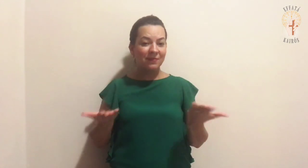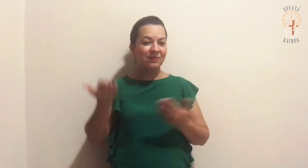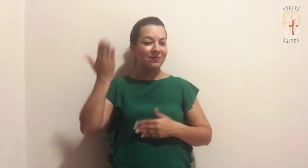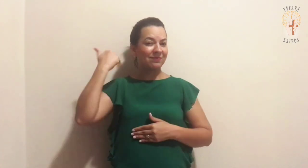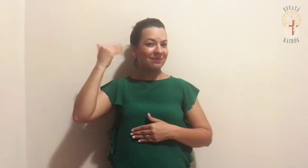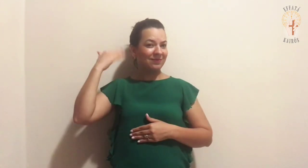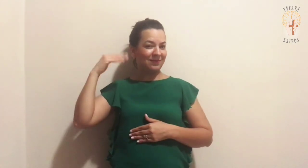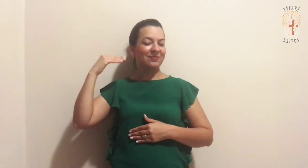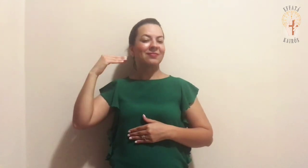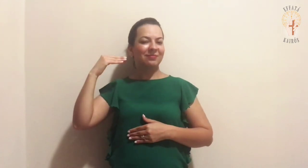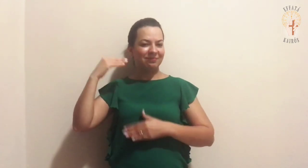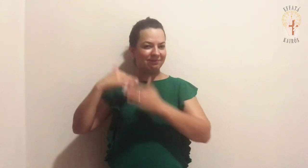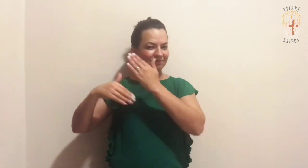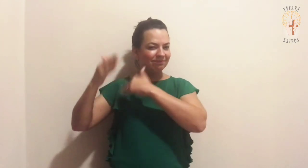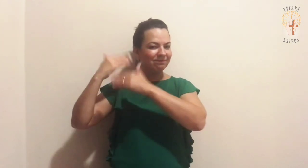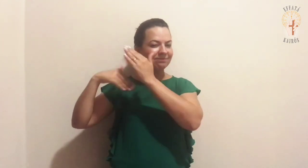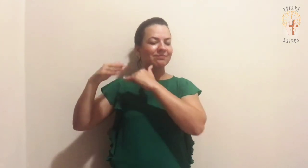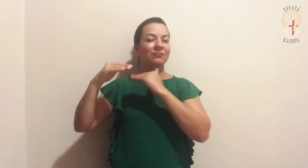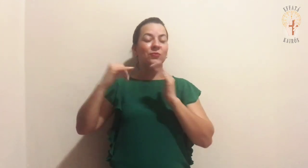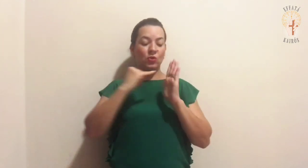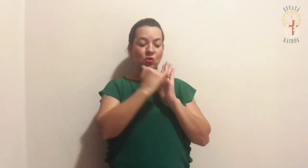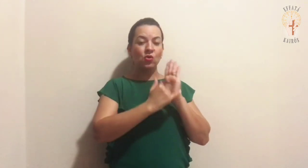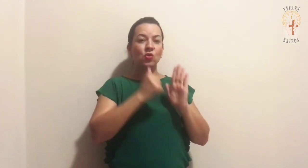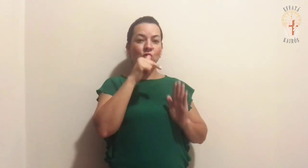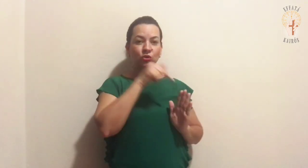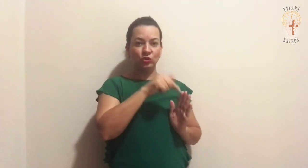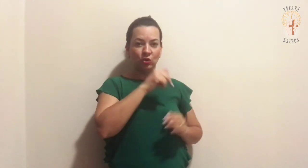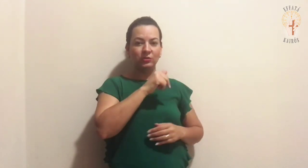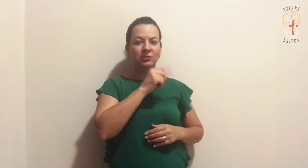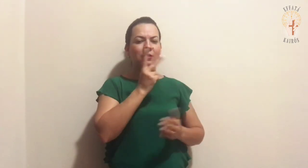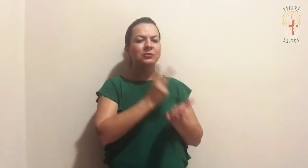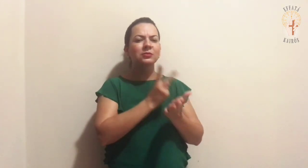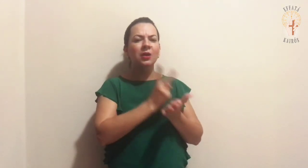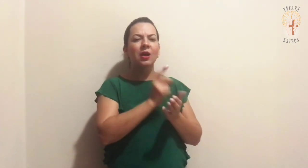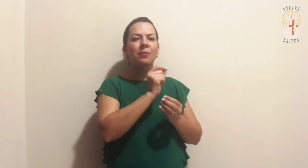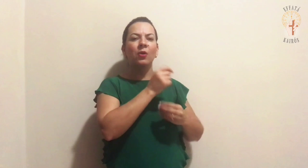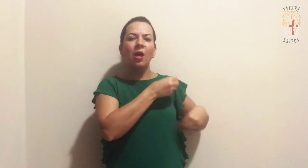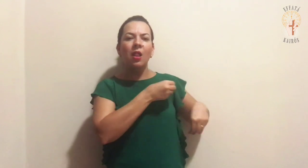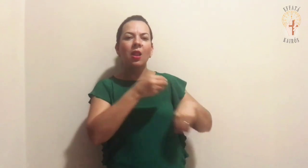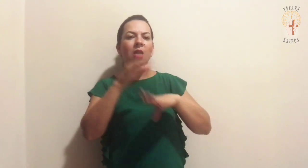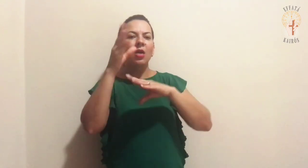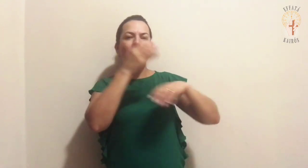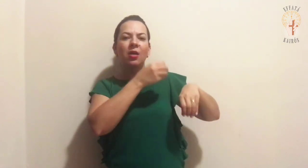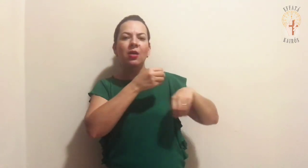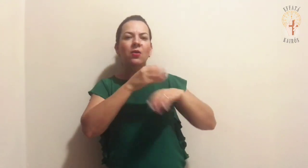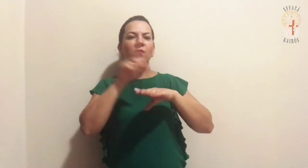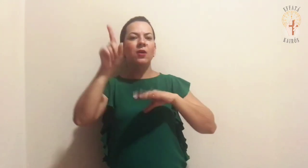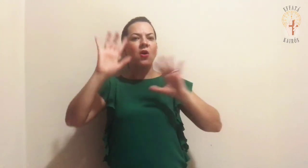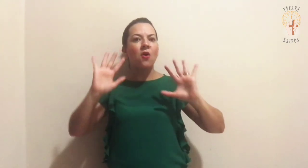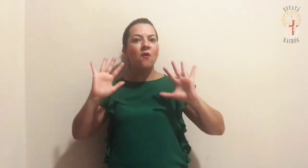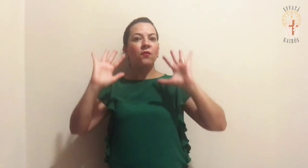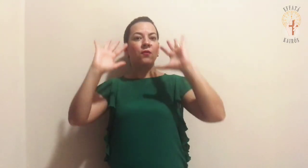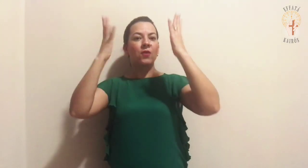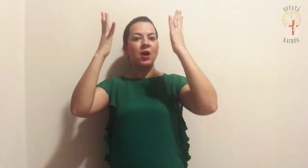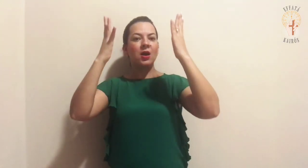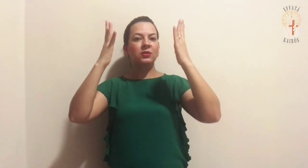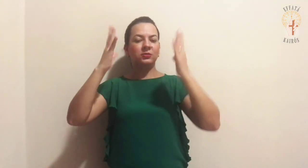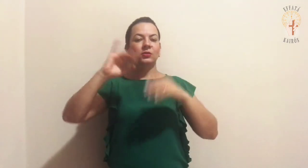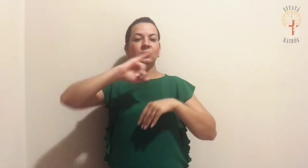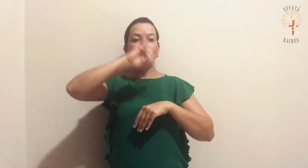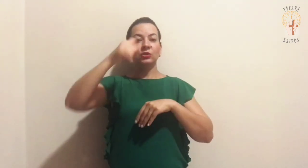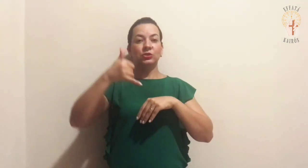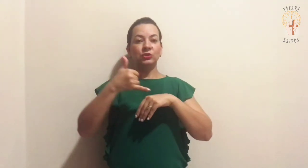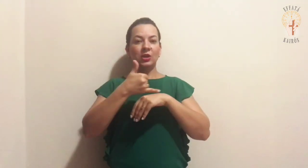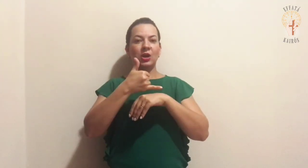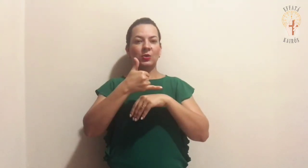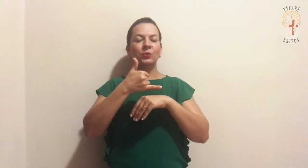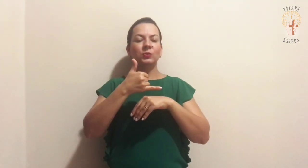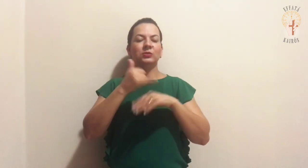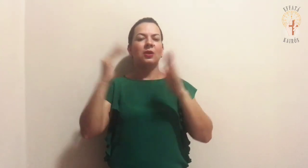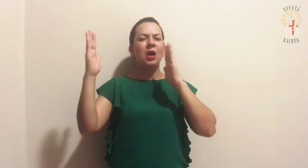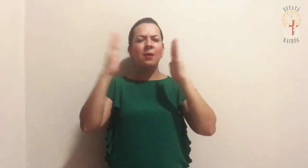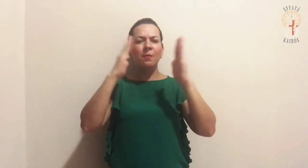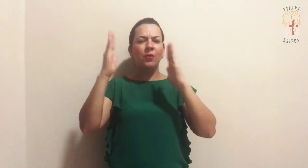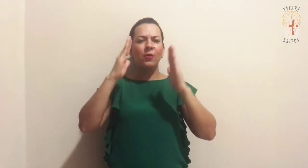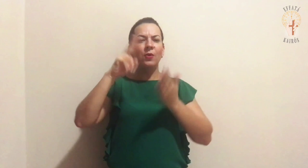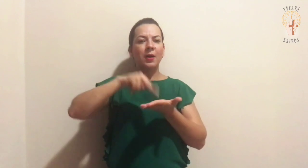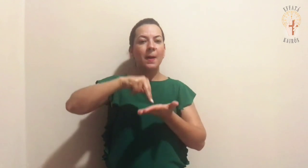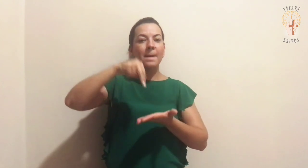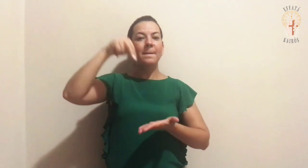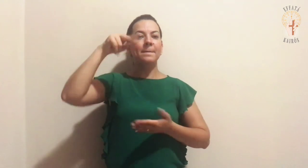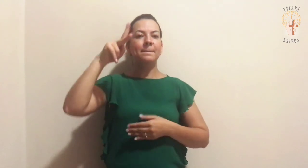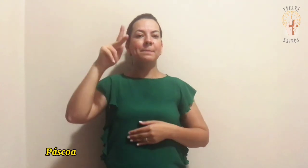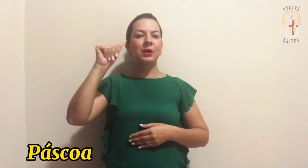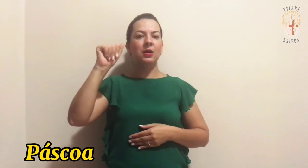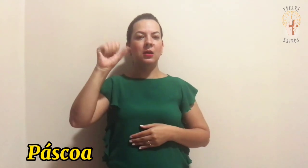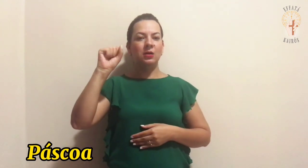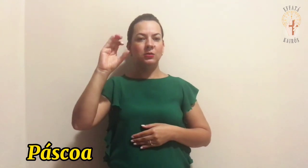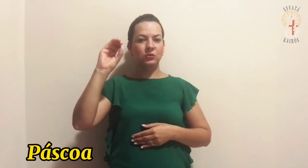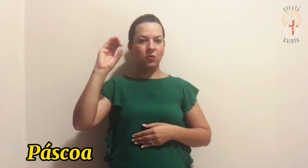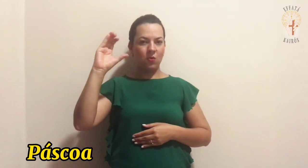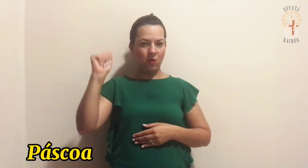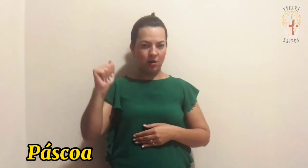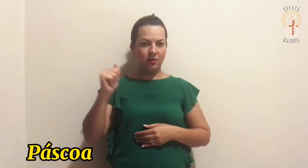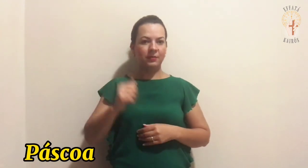Saint Joseph regularly took his family to Jerusalem as at Easter.